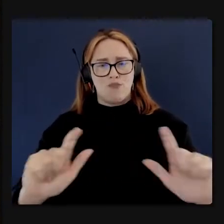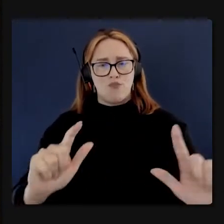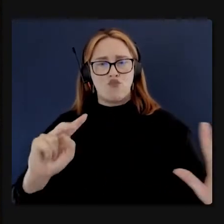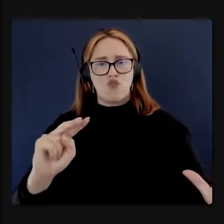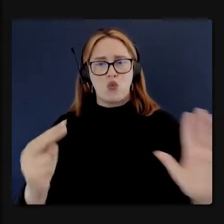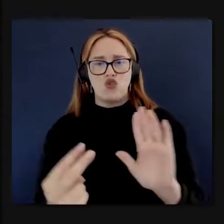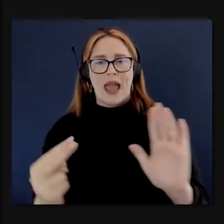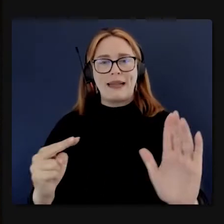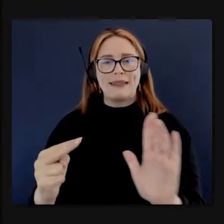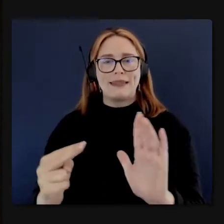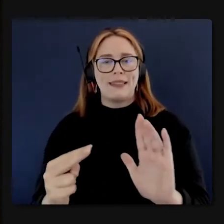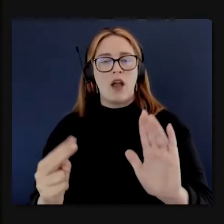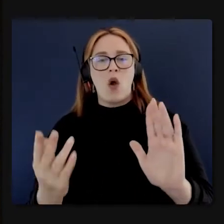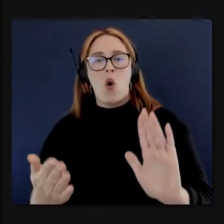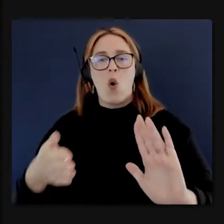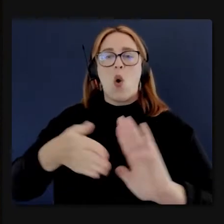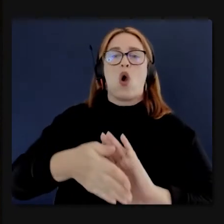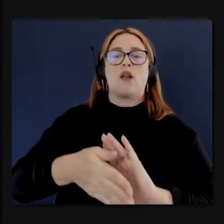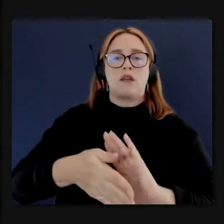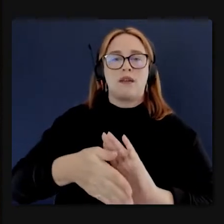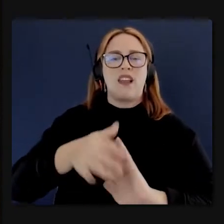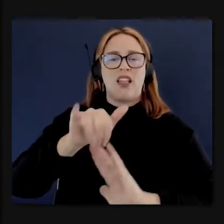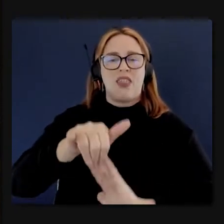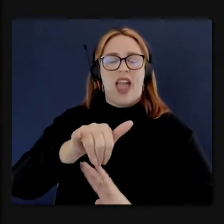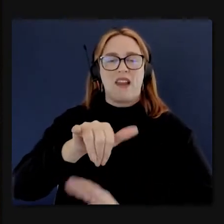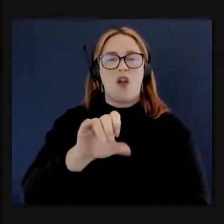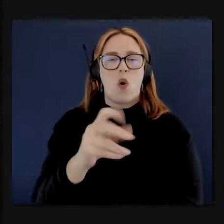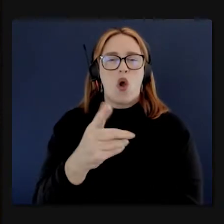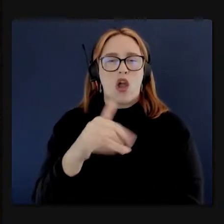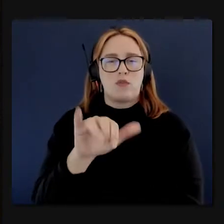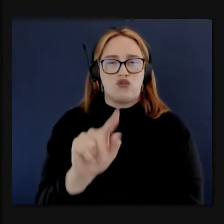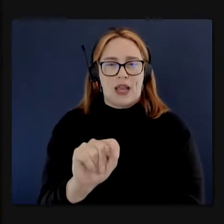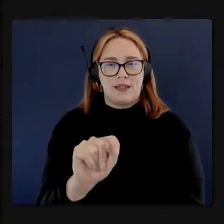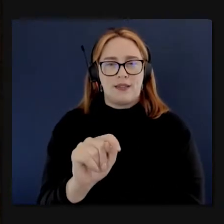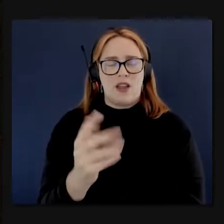onto textures that work better as a cheap, far away representation.